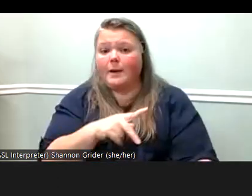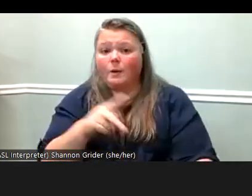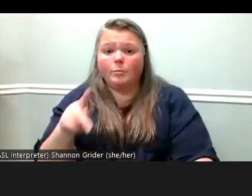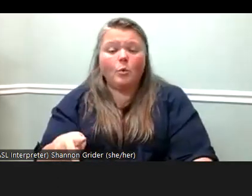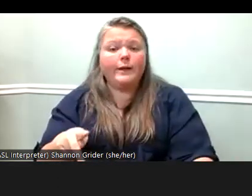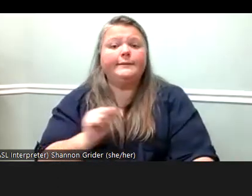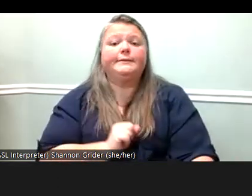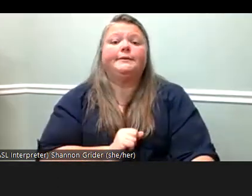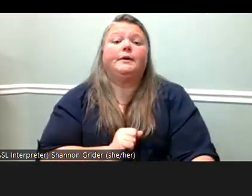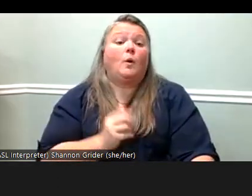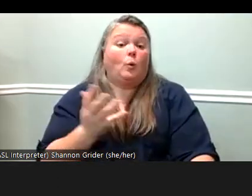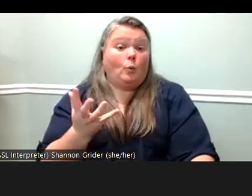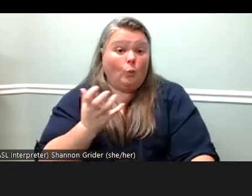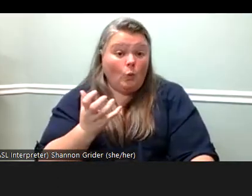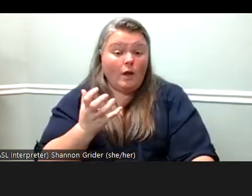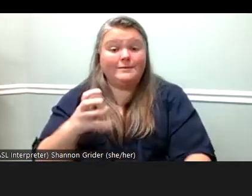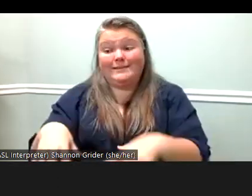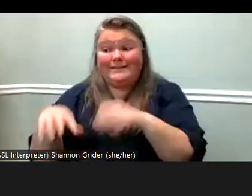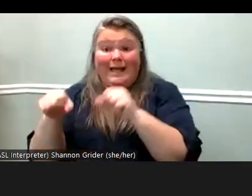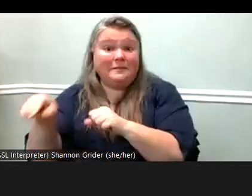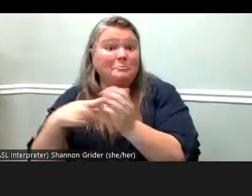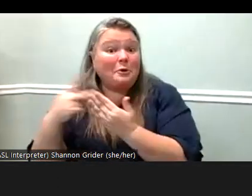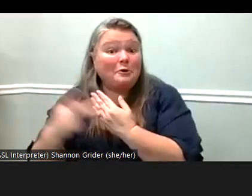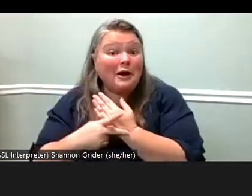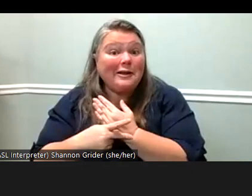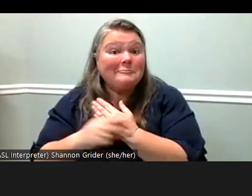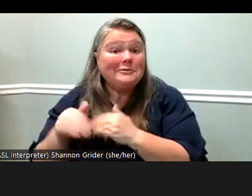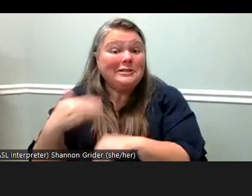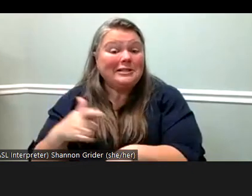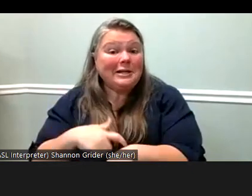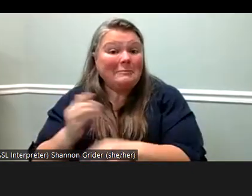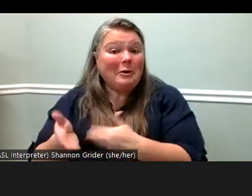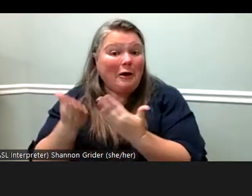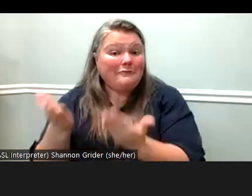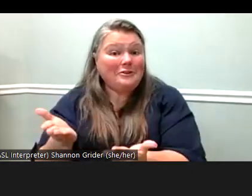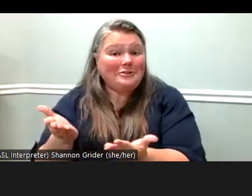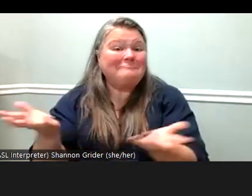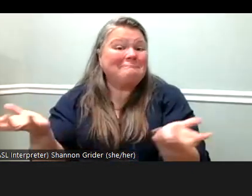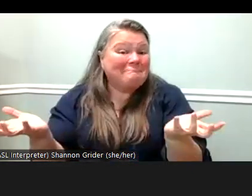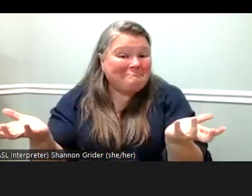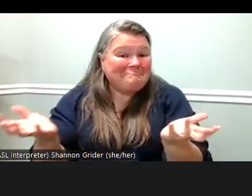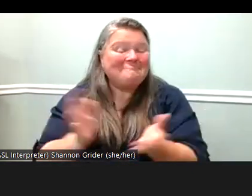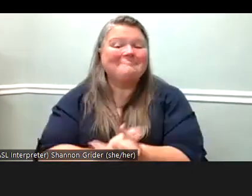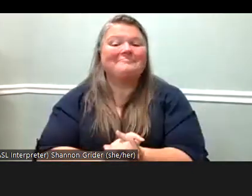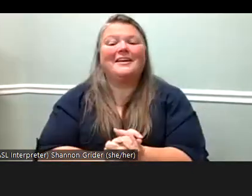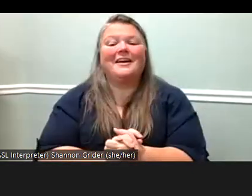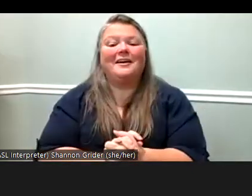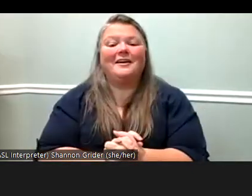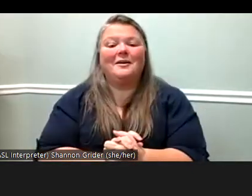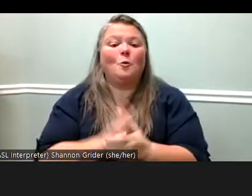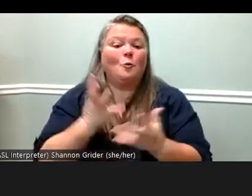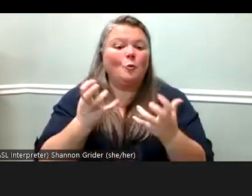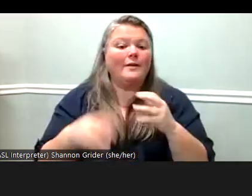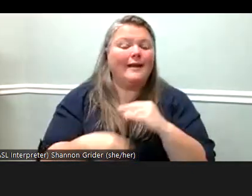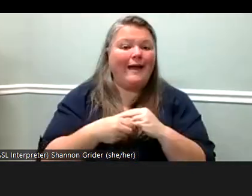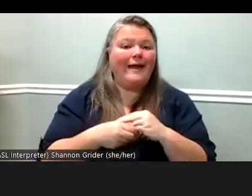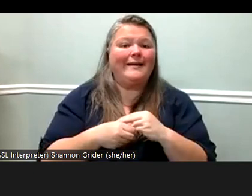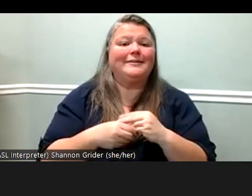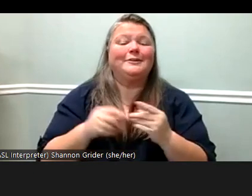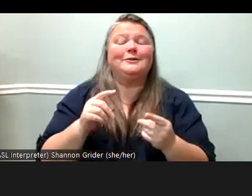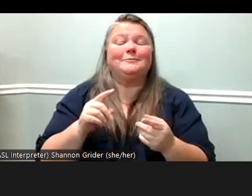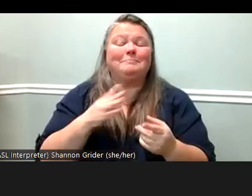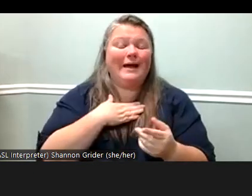AWAY, WE FIND A WAY TO HELP AND COMMUNICATE W I AM ALSO GOING TO INCLUDE MY EMAIL ADDRESS. IF ANYBODY WOULD LIKE TO CONTACT ME, IF YOU HAVE QUESTIONS OR COMMENTS,